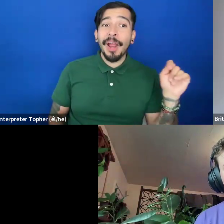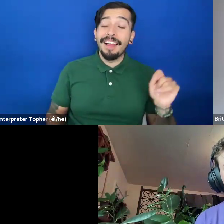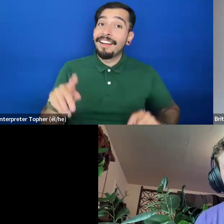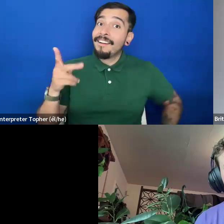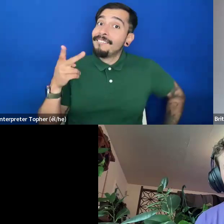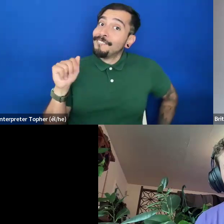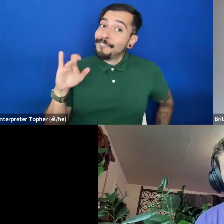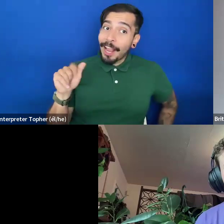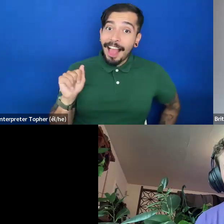Thank you.